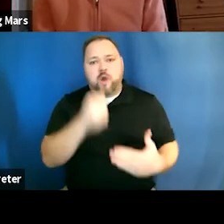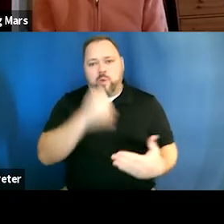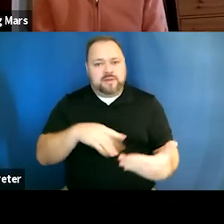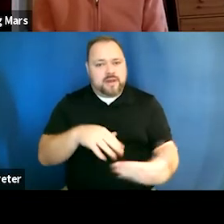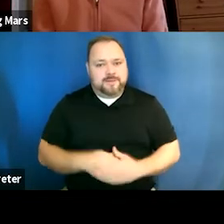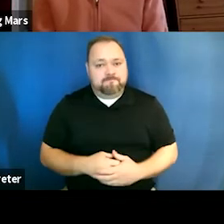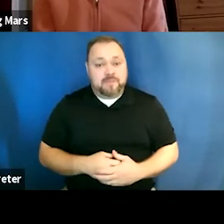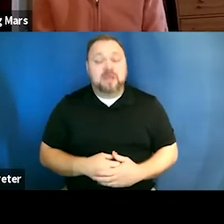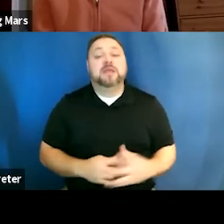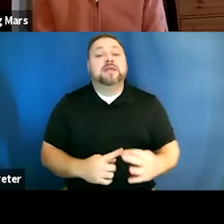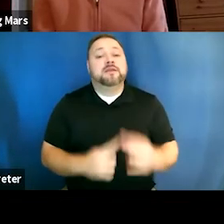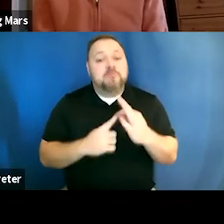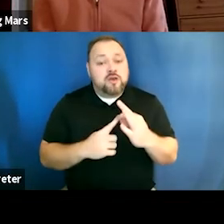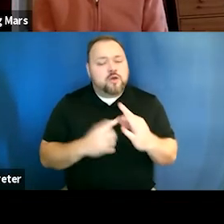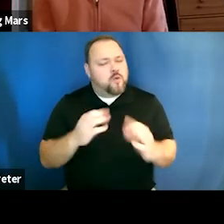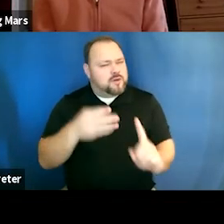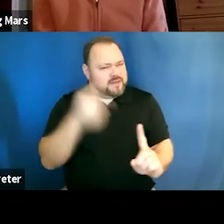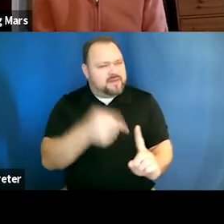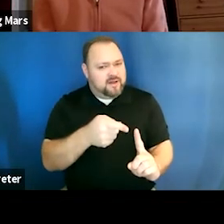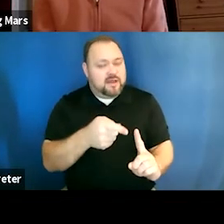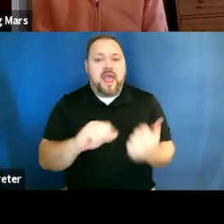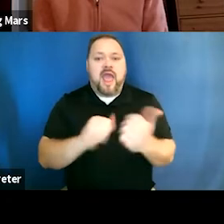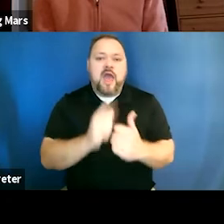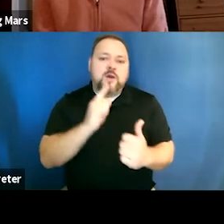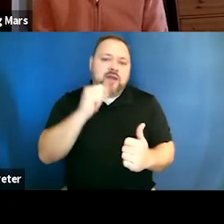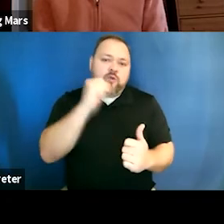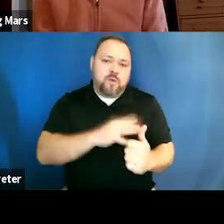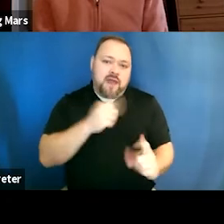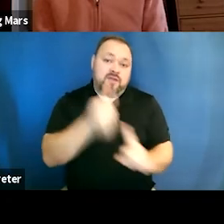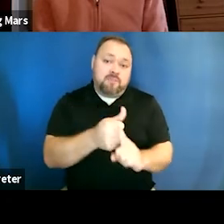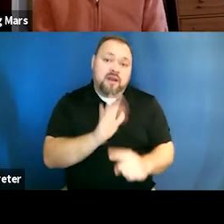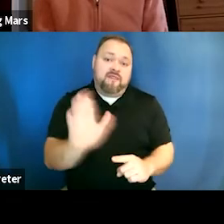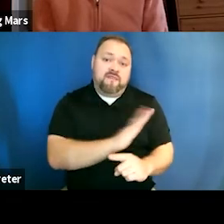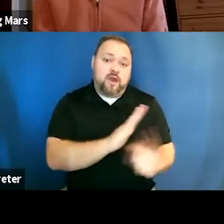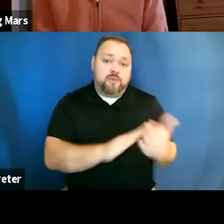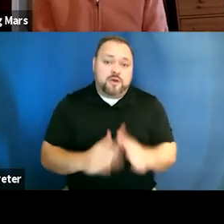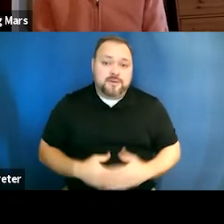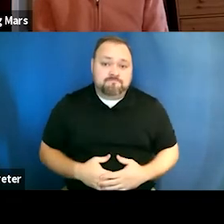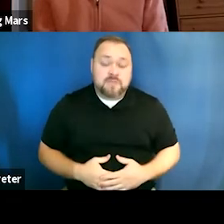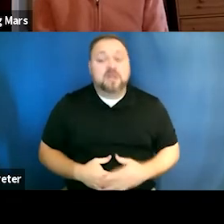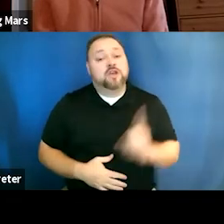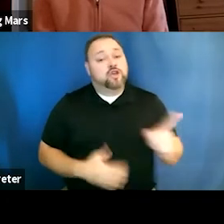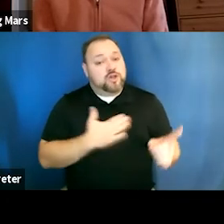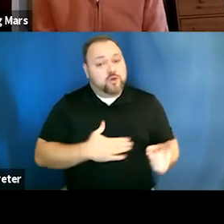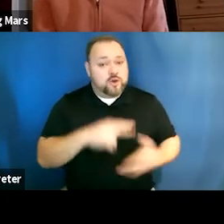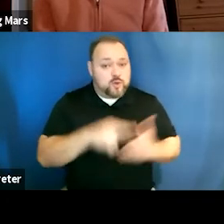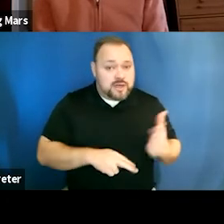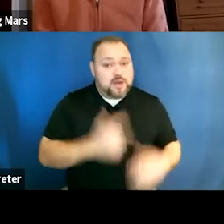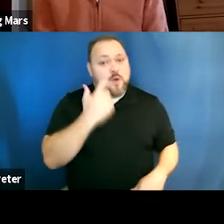especially or specifically, how definitely men have impacted their communities. She enjoys reading, watching Korean dramas,